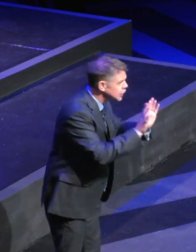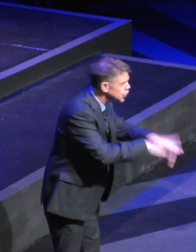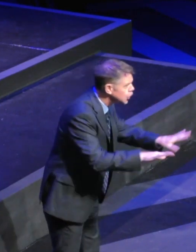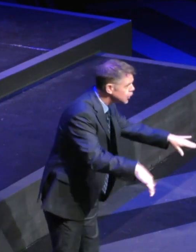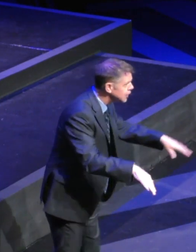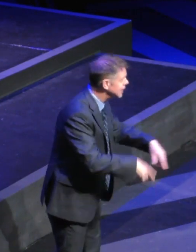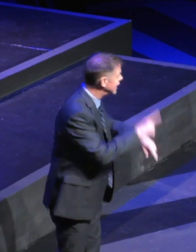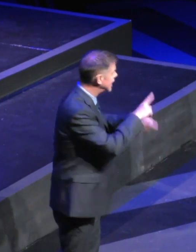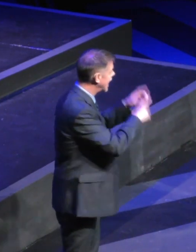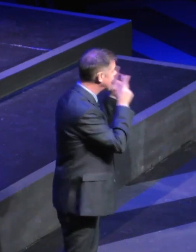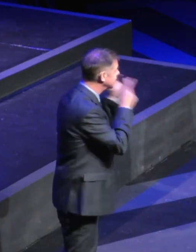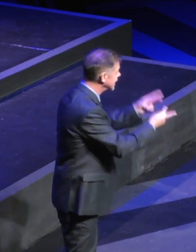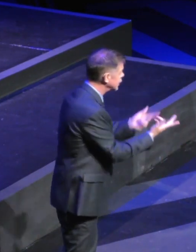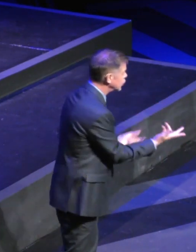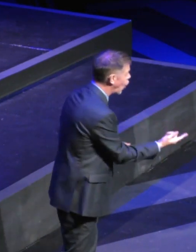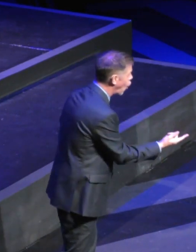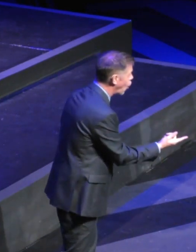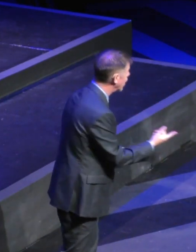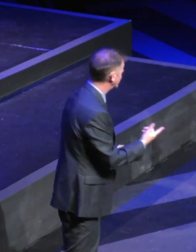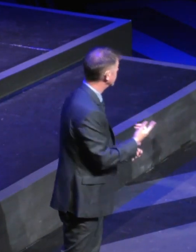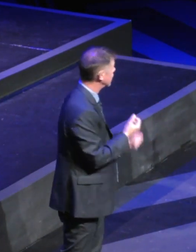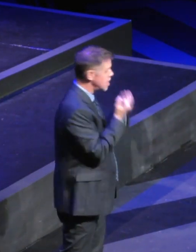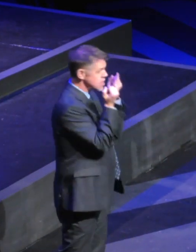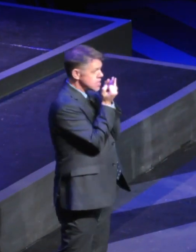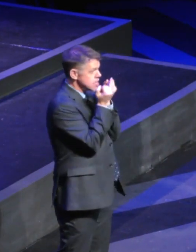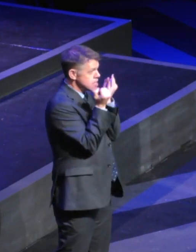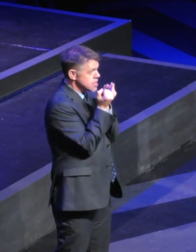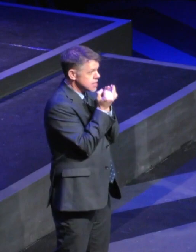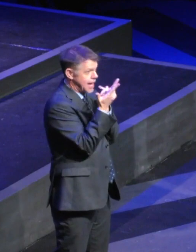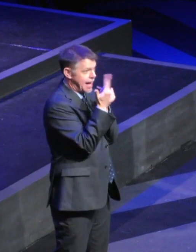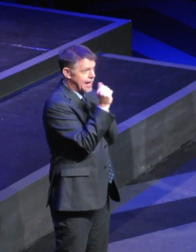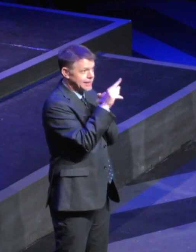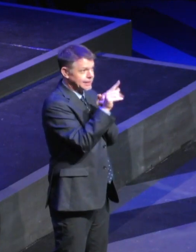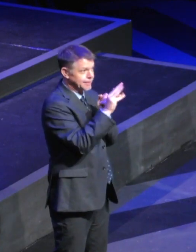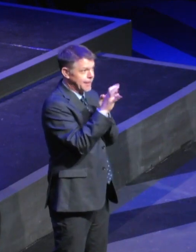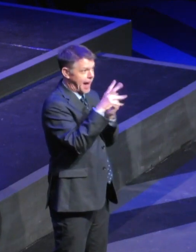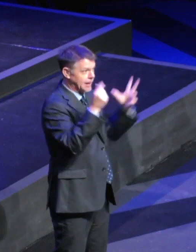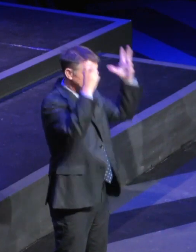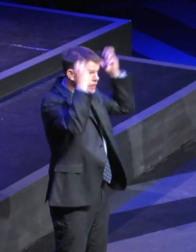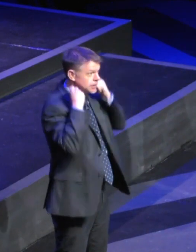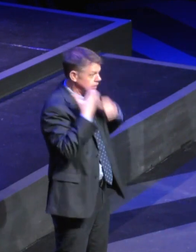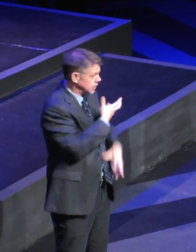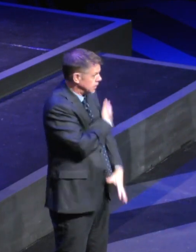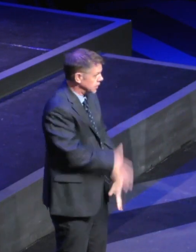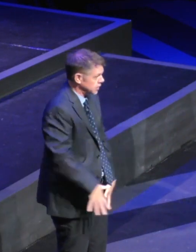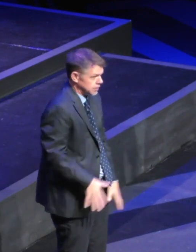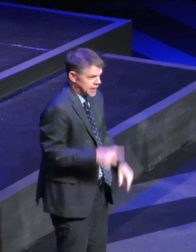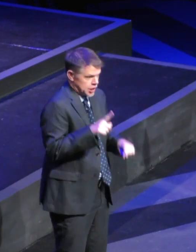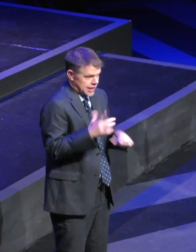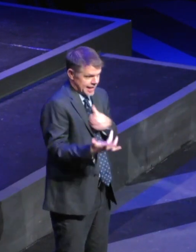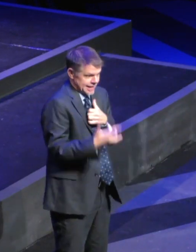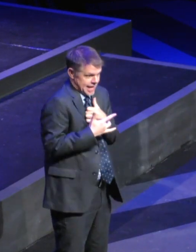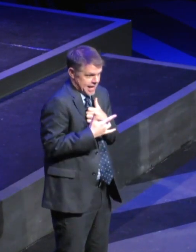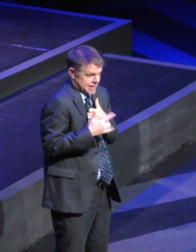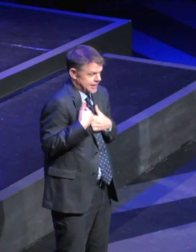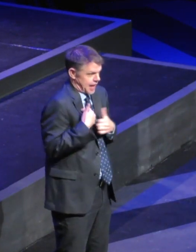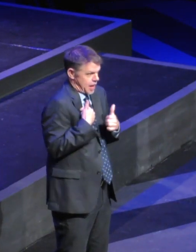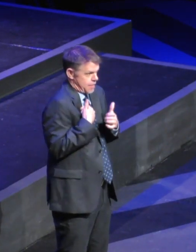my dogs I'm in a hazmat suit people are scared to touch me I'm quarantined for two weeks. When